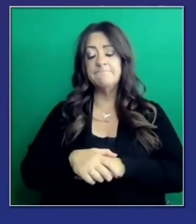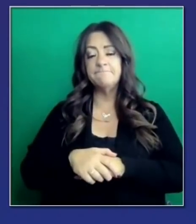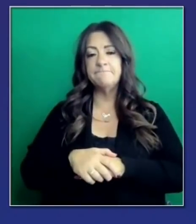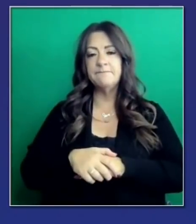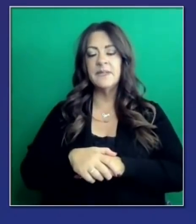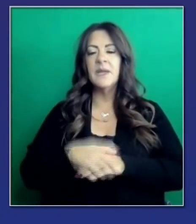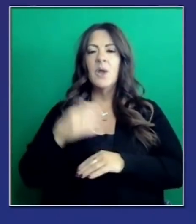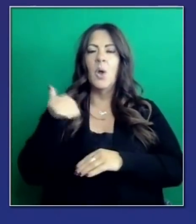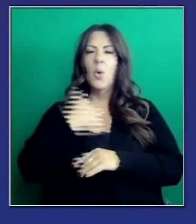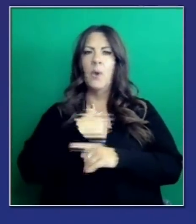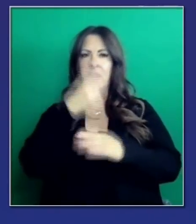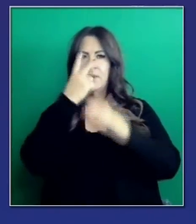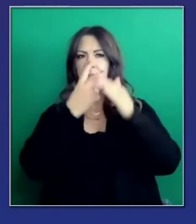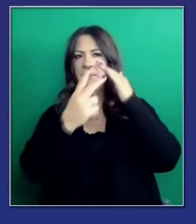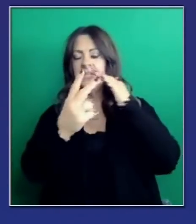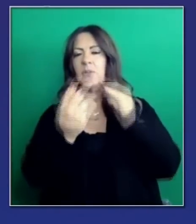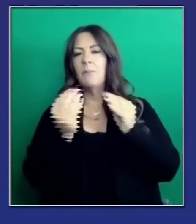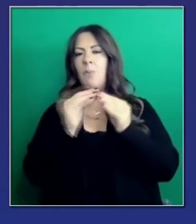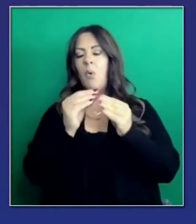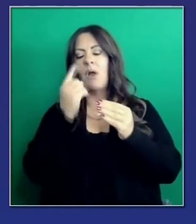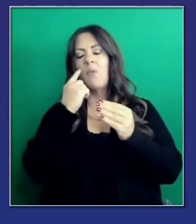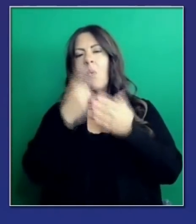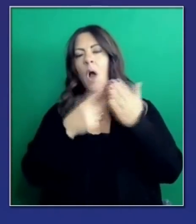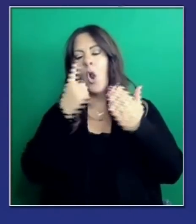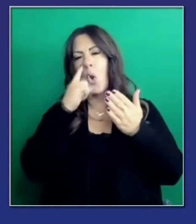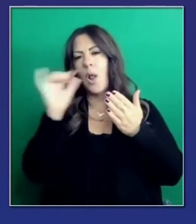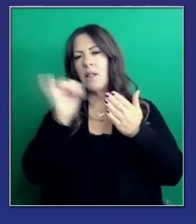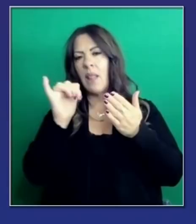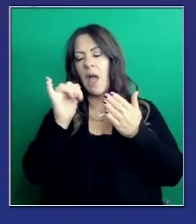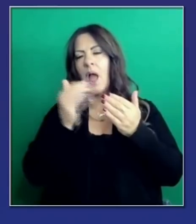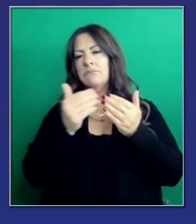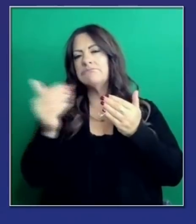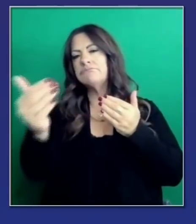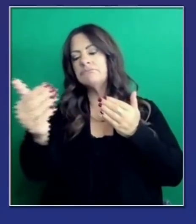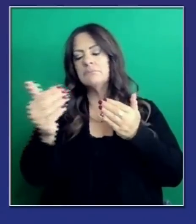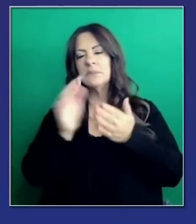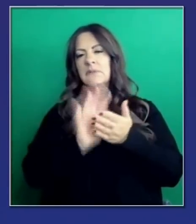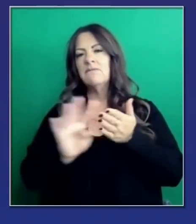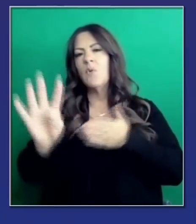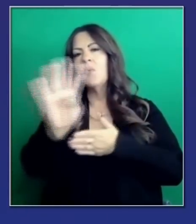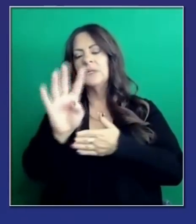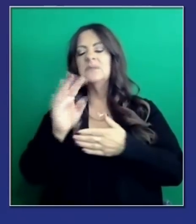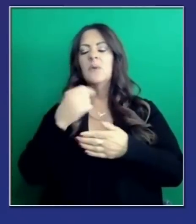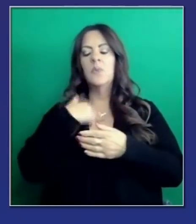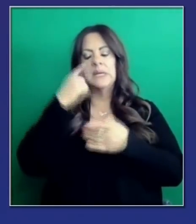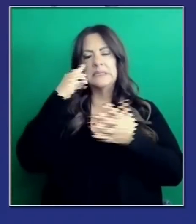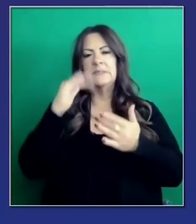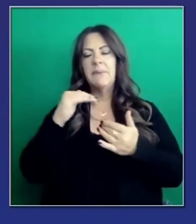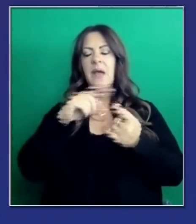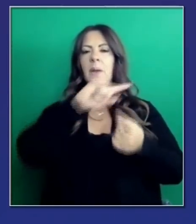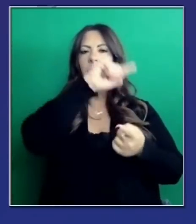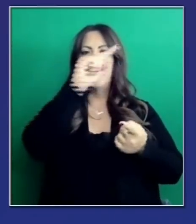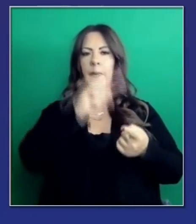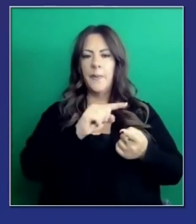ADMISSIONS. THAT IS STATEWIDE. I WILL REMIND EVERYBODY THIS IS A STATEWIDE DATA. EACH REGION IS A LITTLE DIFFERENT. WE ARE IN A POSITION,